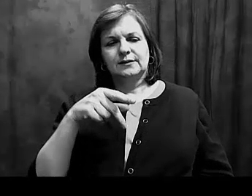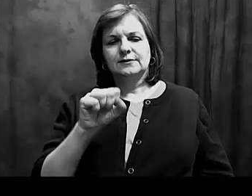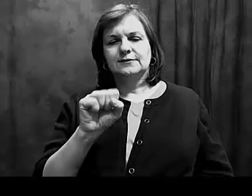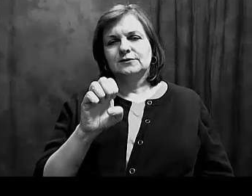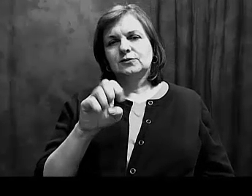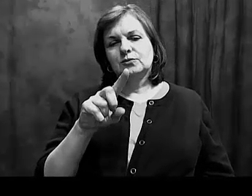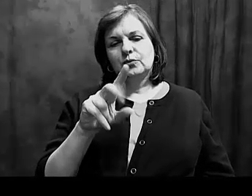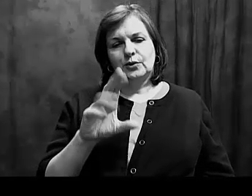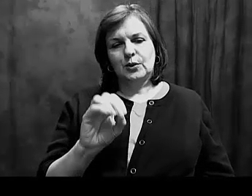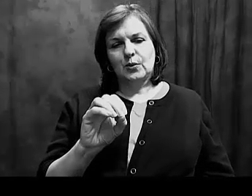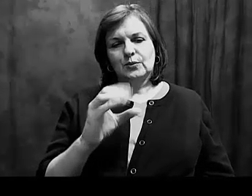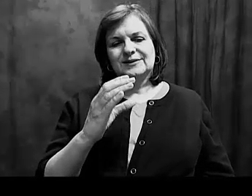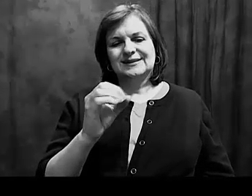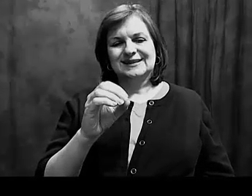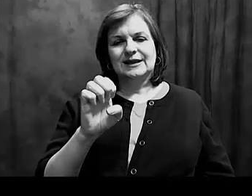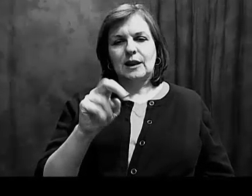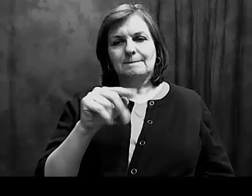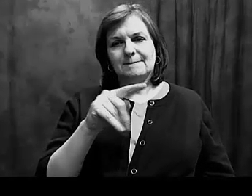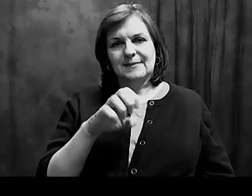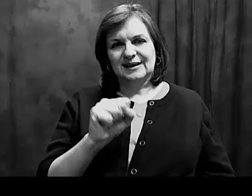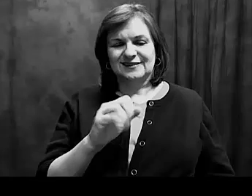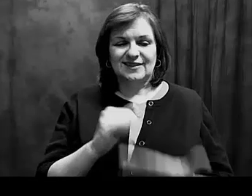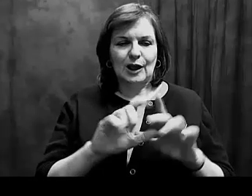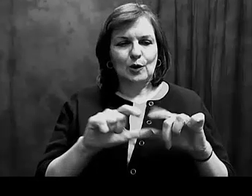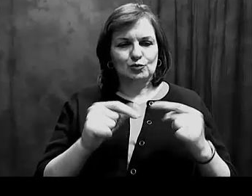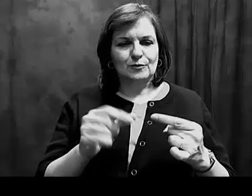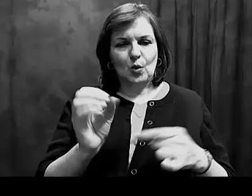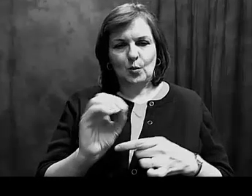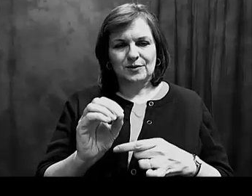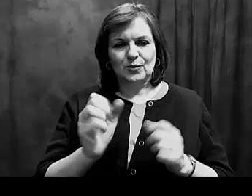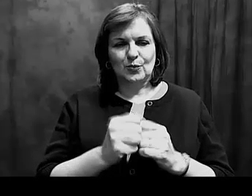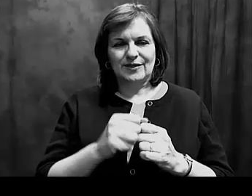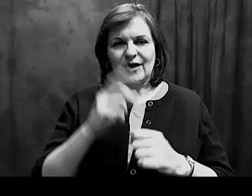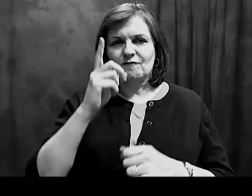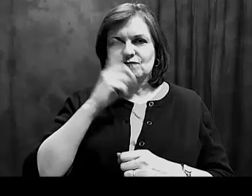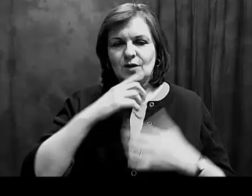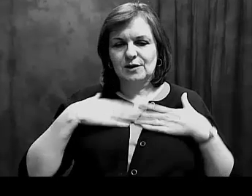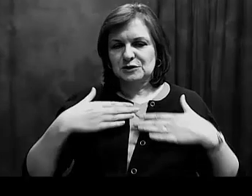pseudocoelomates -- a group of organisms with this false body cavity